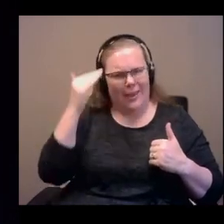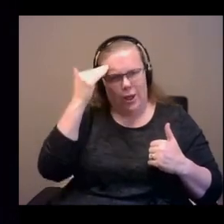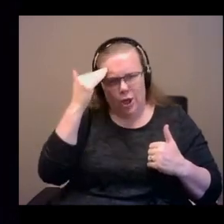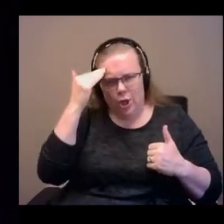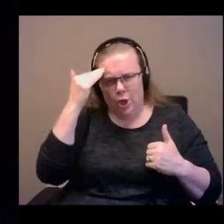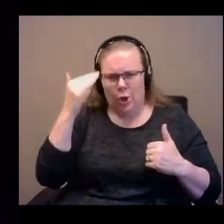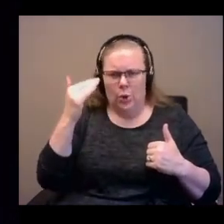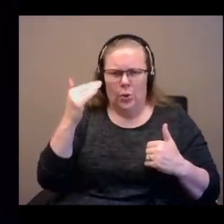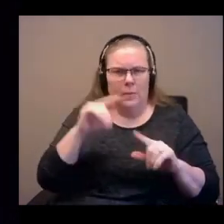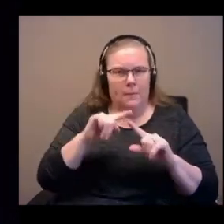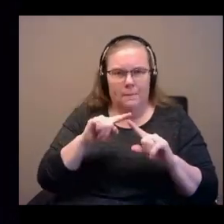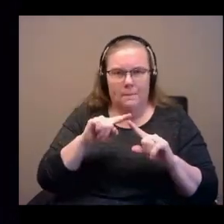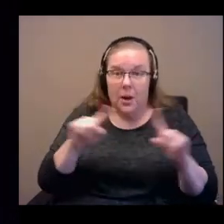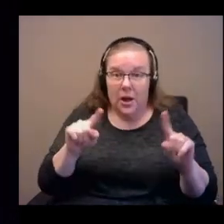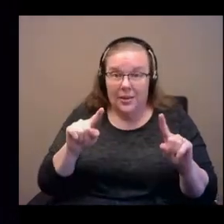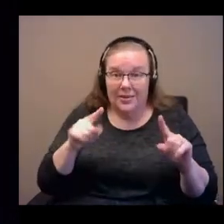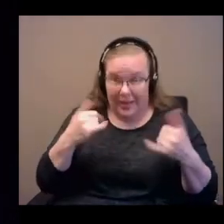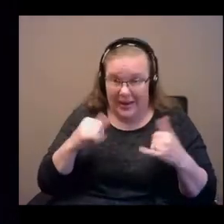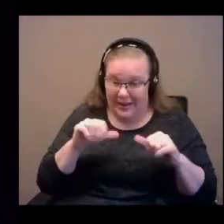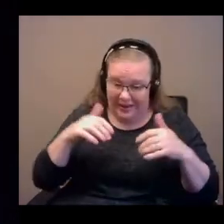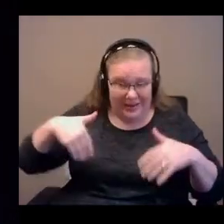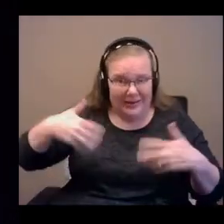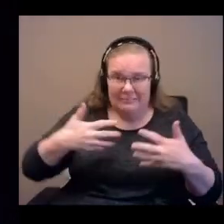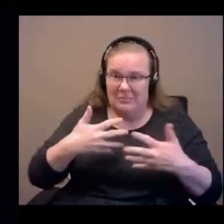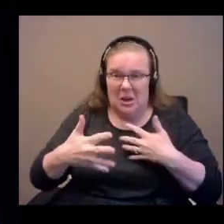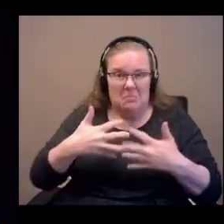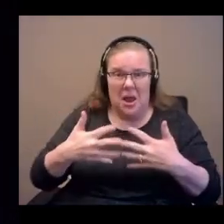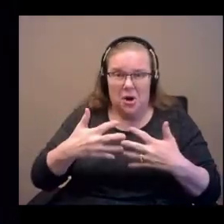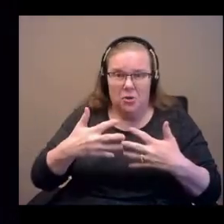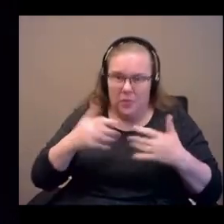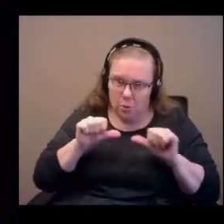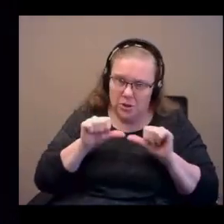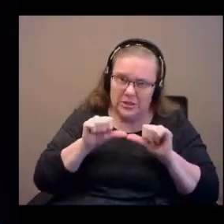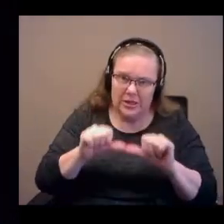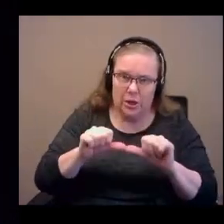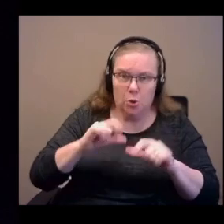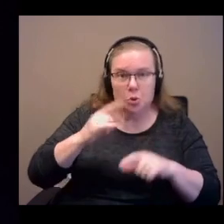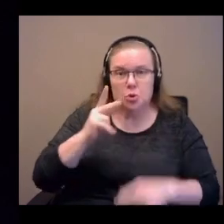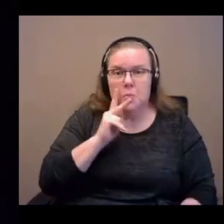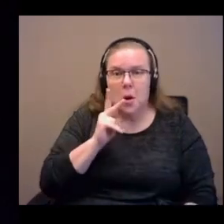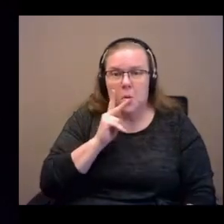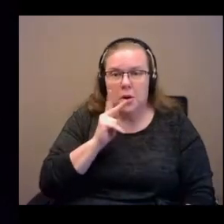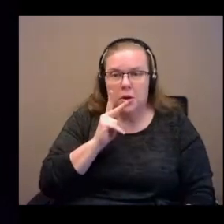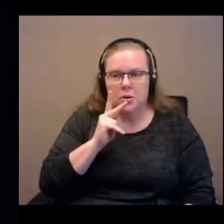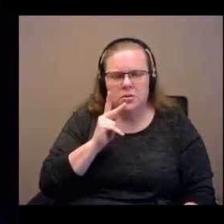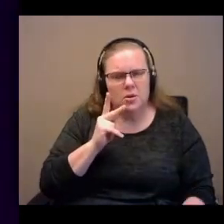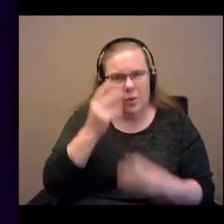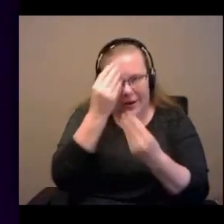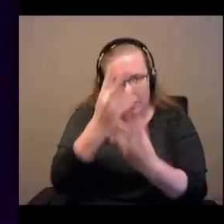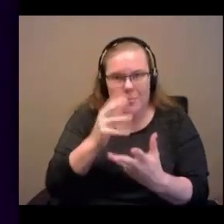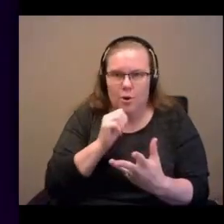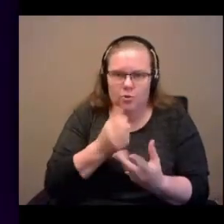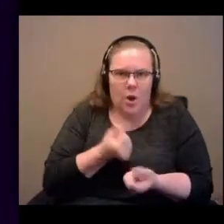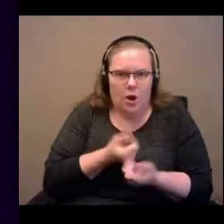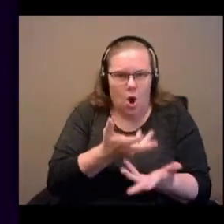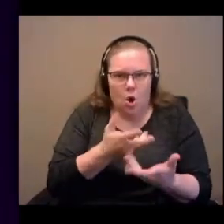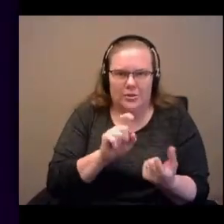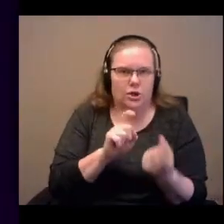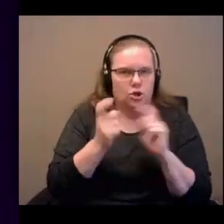and yet they are still doing it. Information is not going to get them to change. So what will? Well, the Health Promotion Foundation realized something really important. People